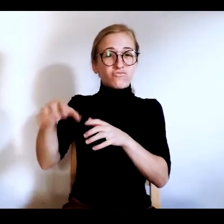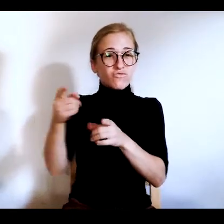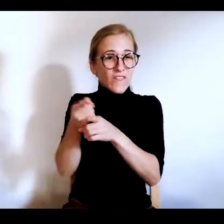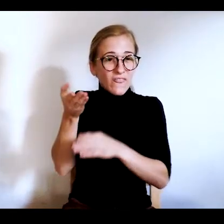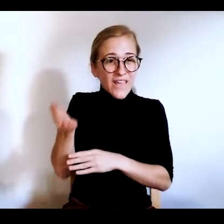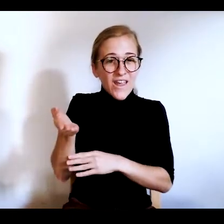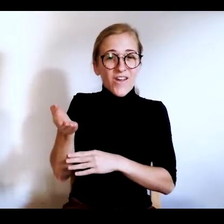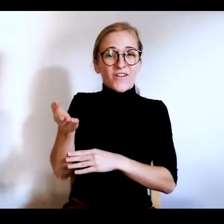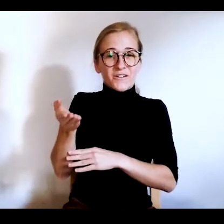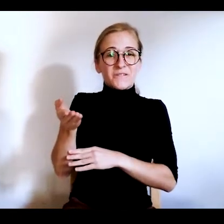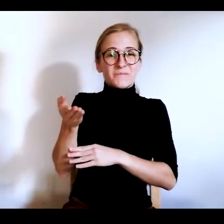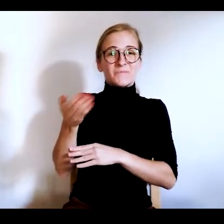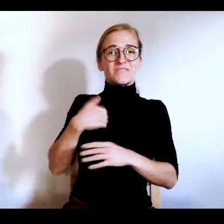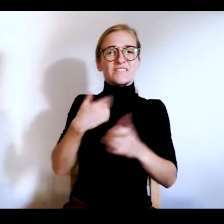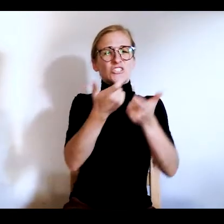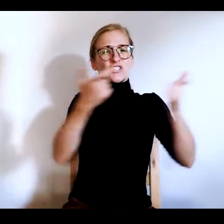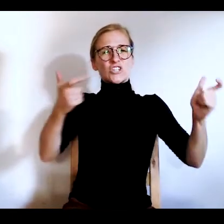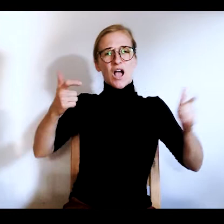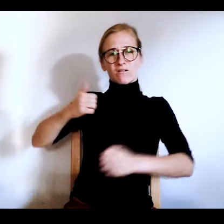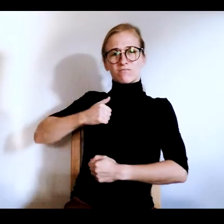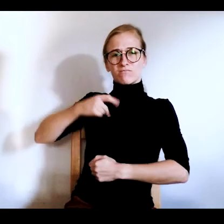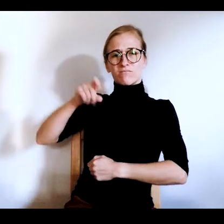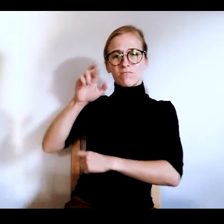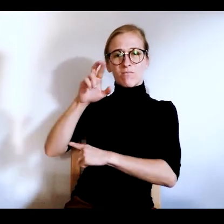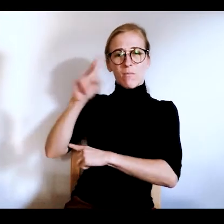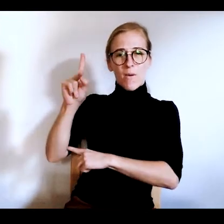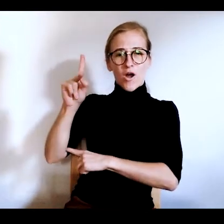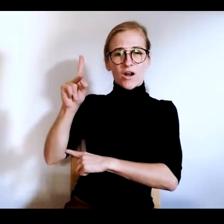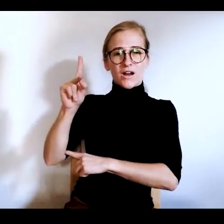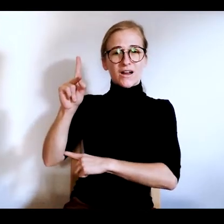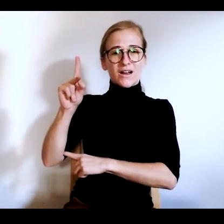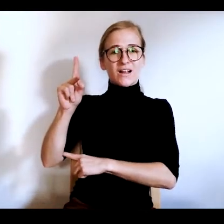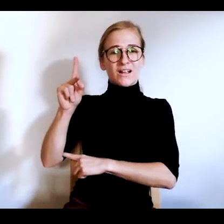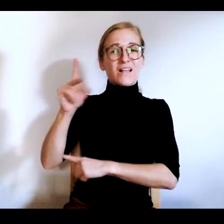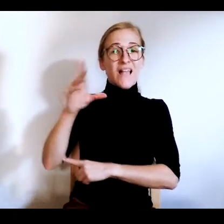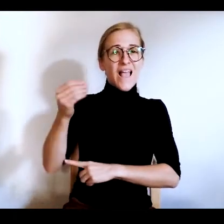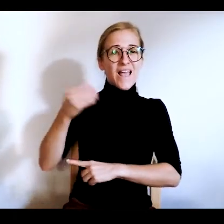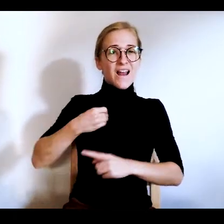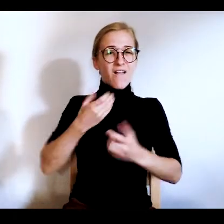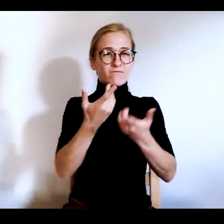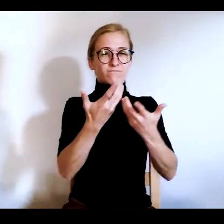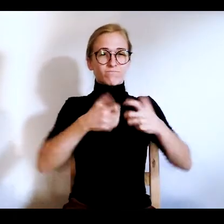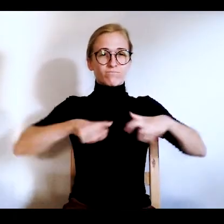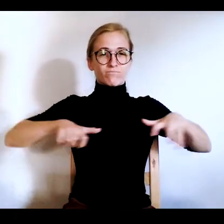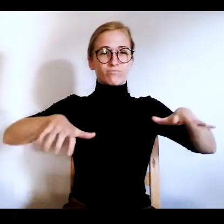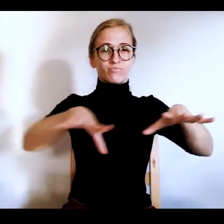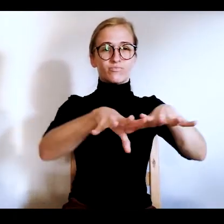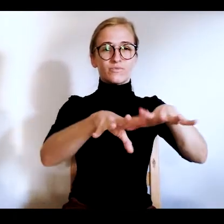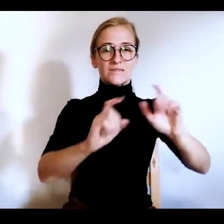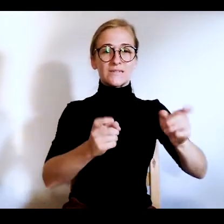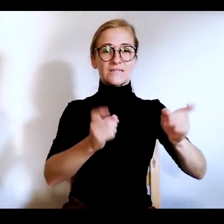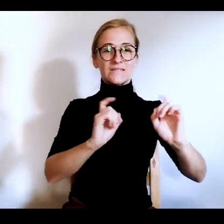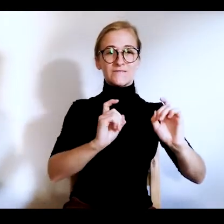There’s a huge military park and there gave up a piece of land for us to build that monument.